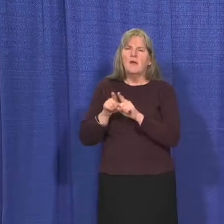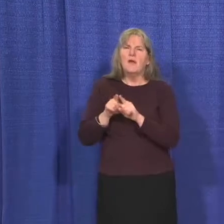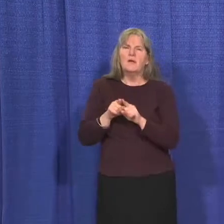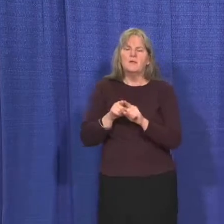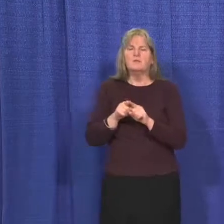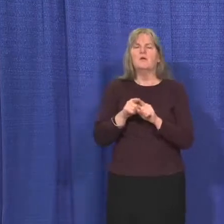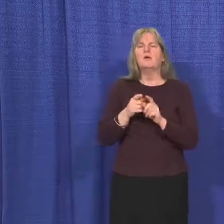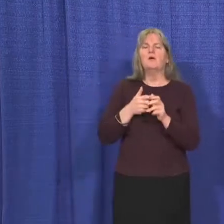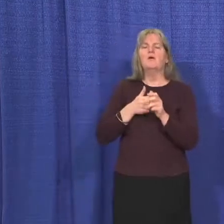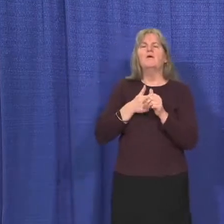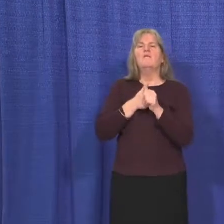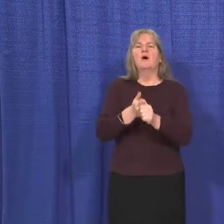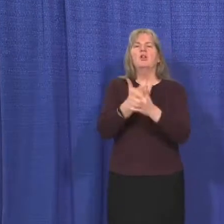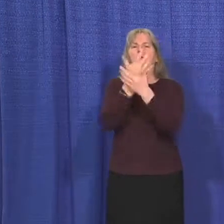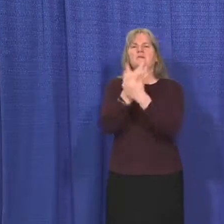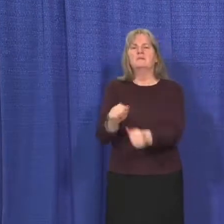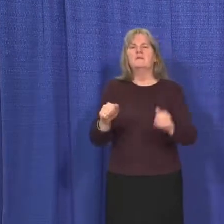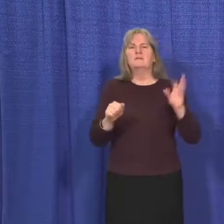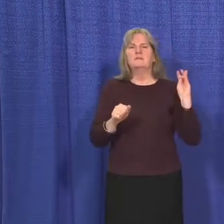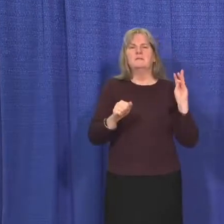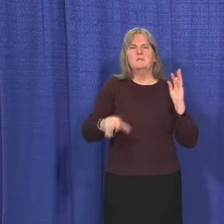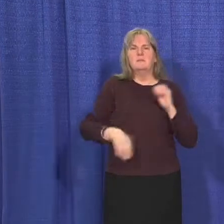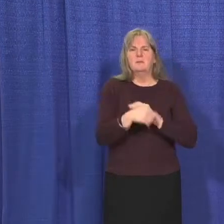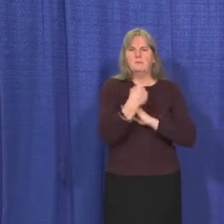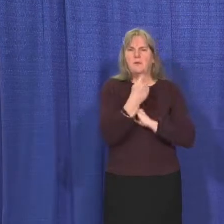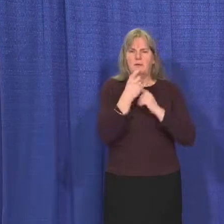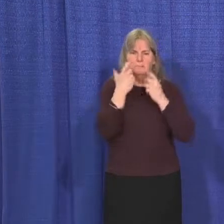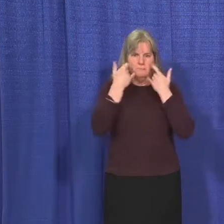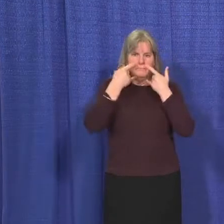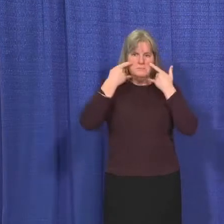introducing the Safe Six plus one half together created our